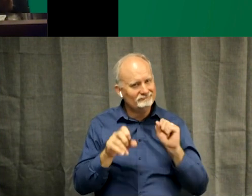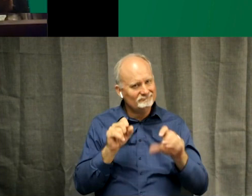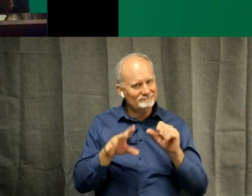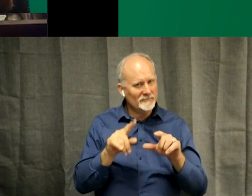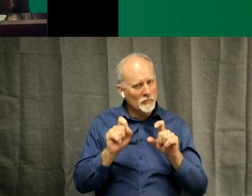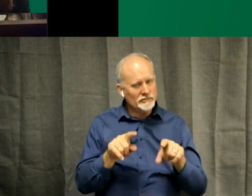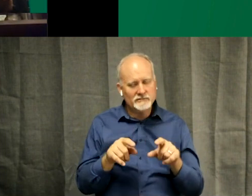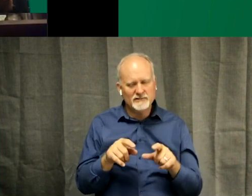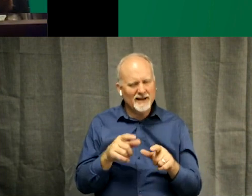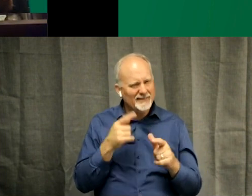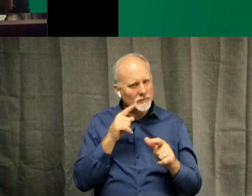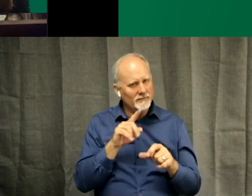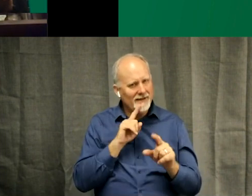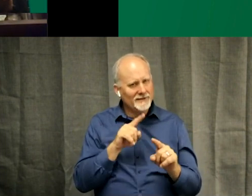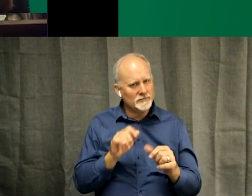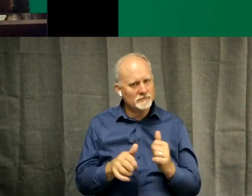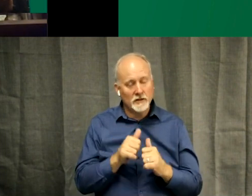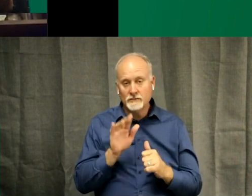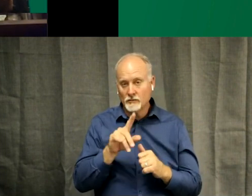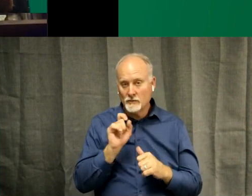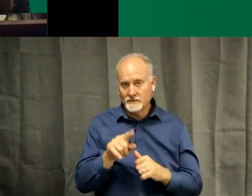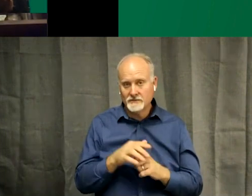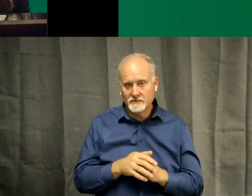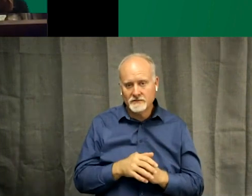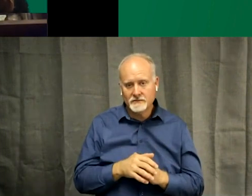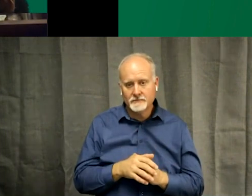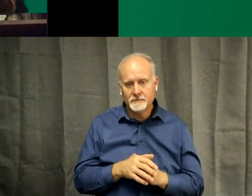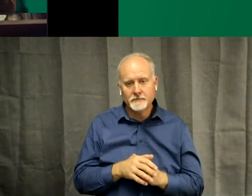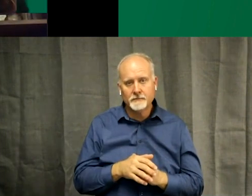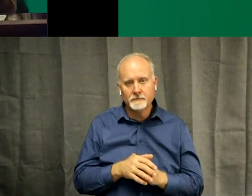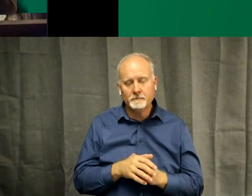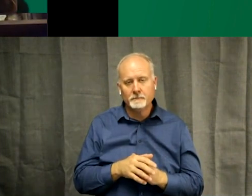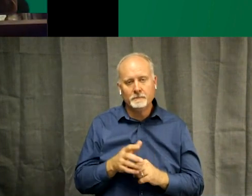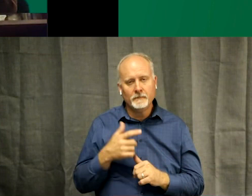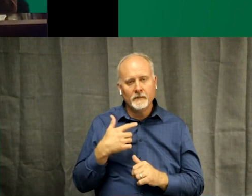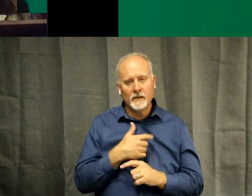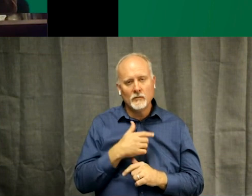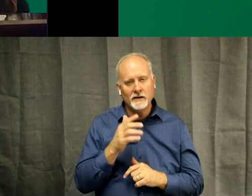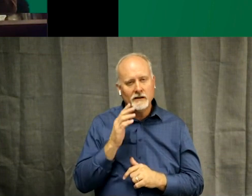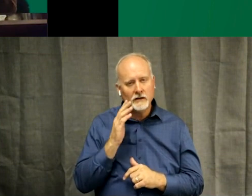i think we've answered most of them some questions have come in today um we will seek to answer those